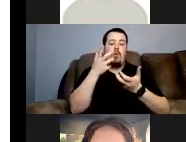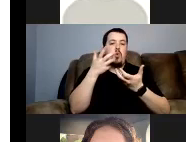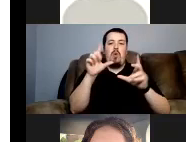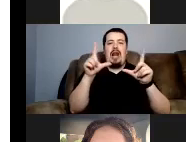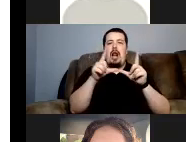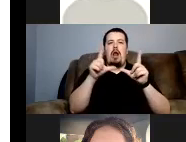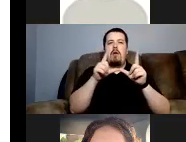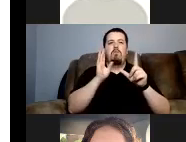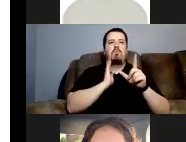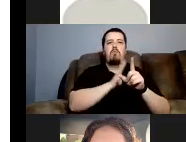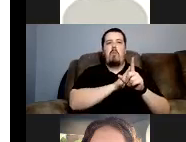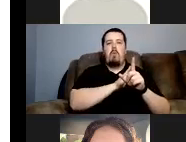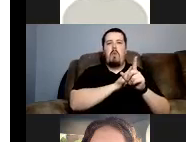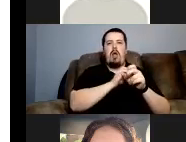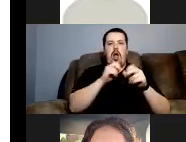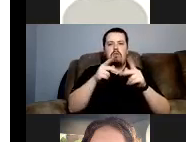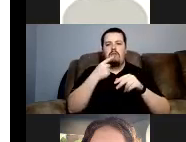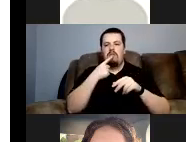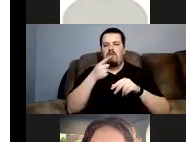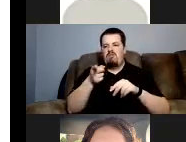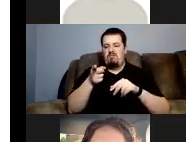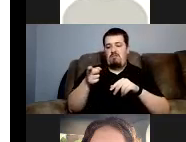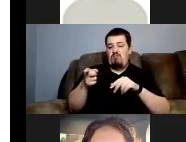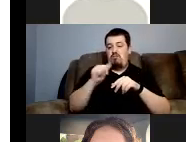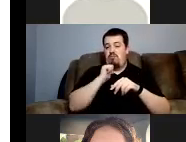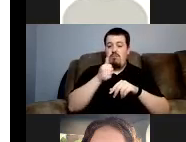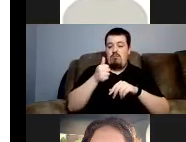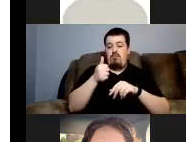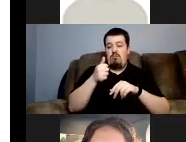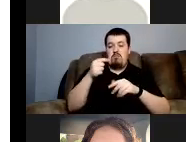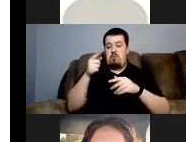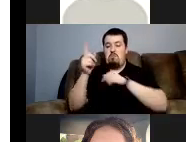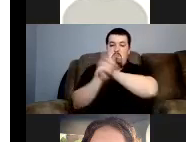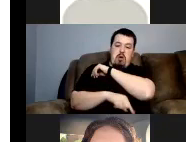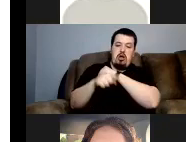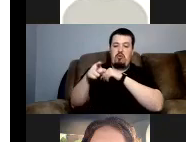have the opportunity to say punish a physician based on some COVID decision-making .